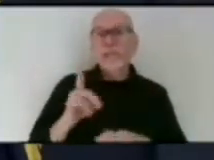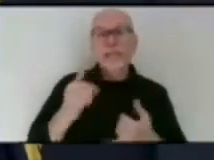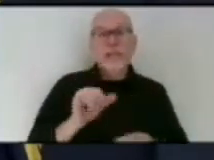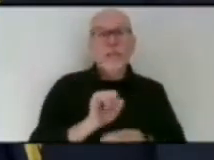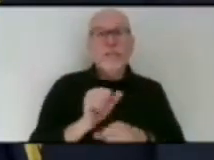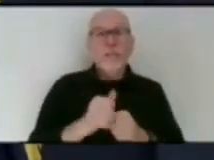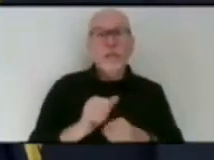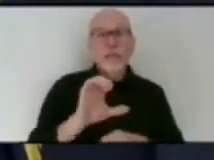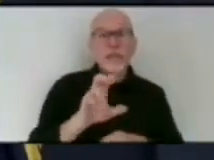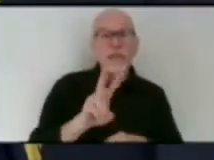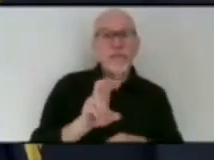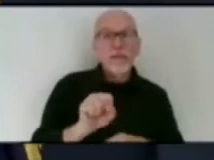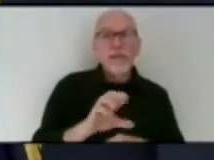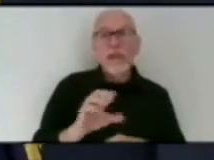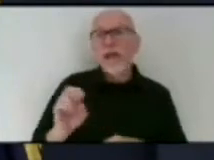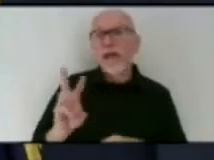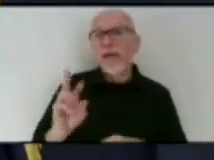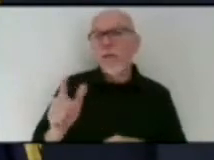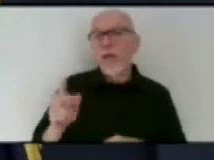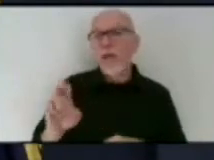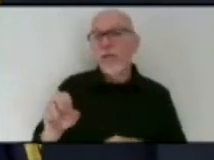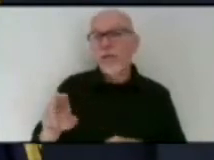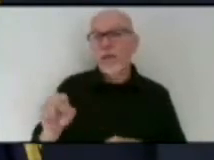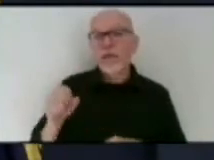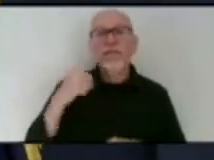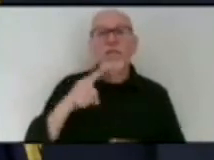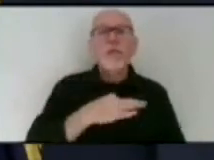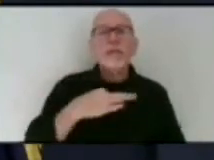Walgreens to immunize long term care staff and residents across the state.